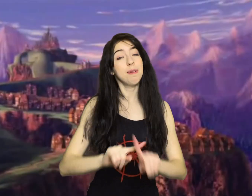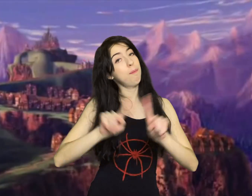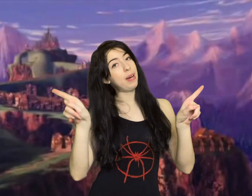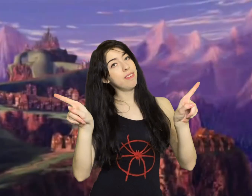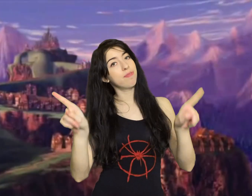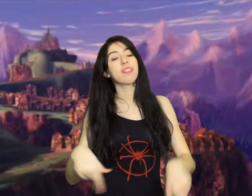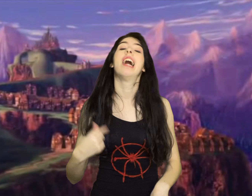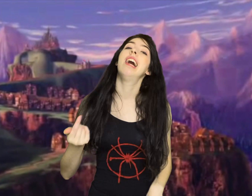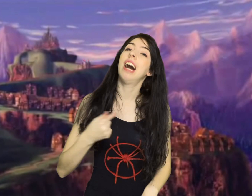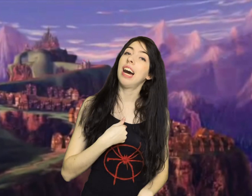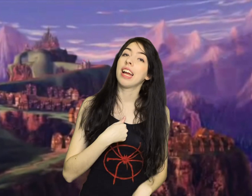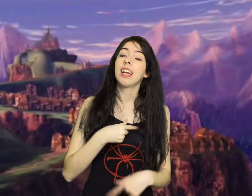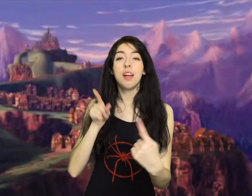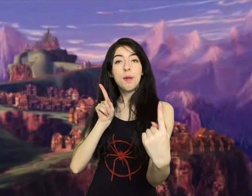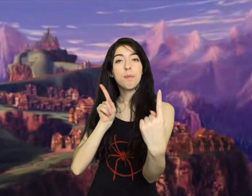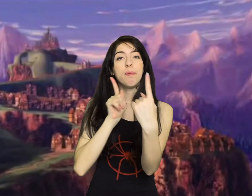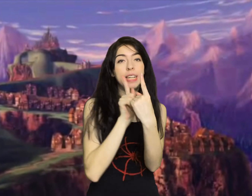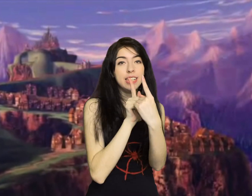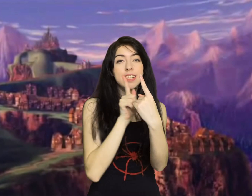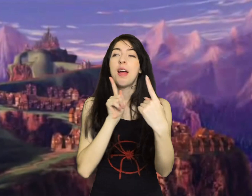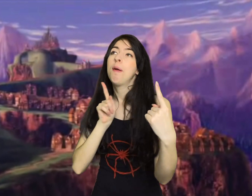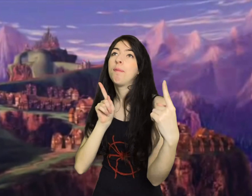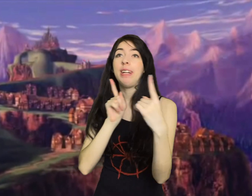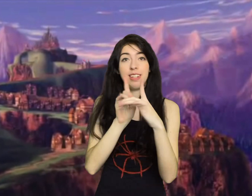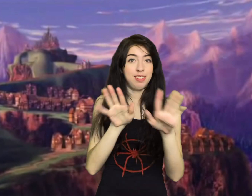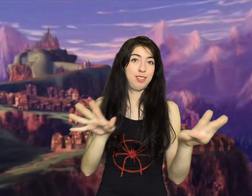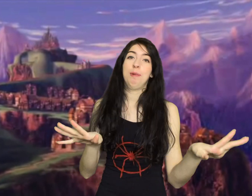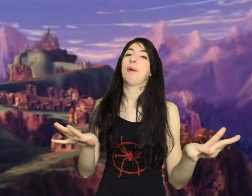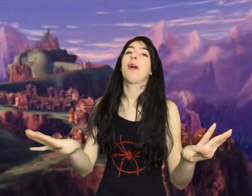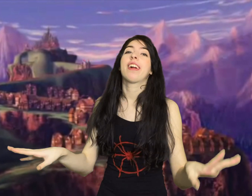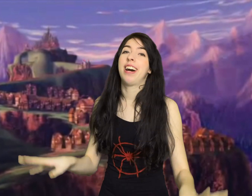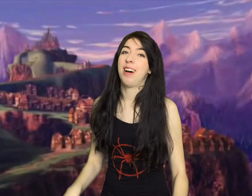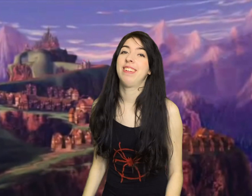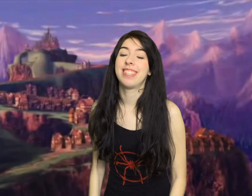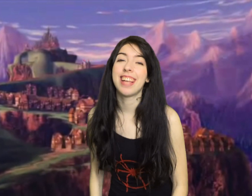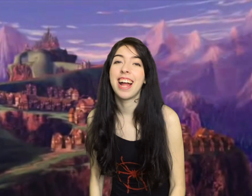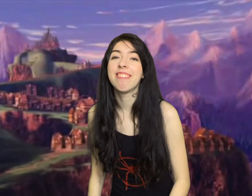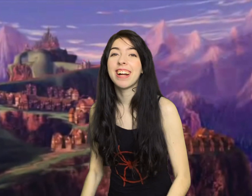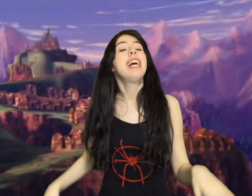BUT I MEET MEET is a super common sign, right?